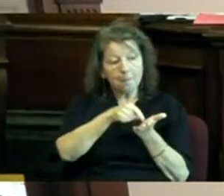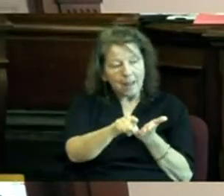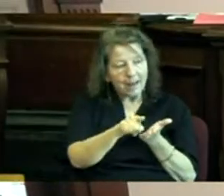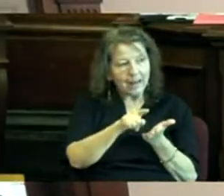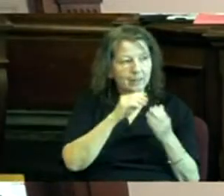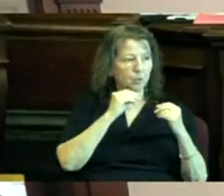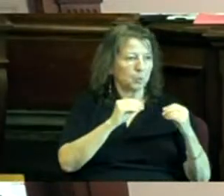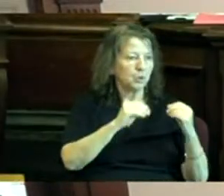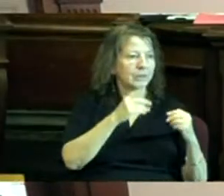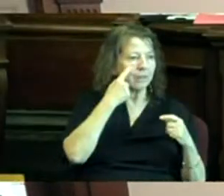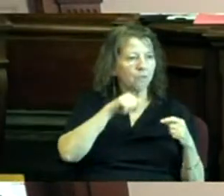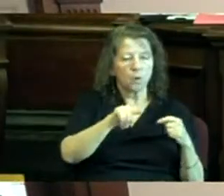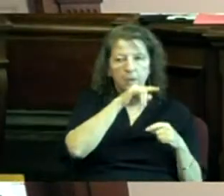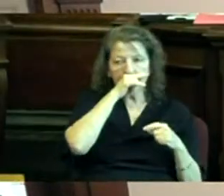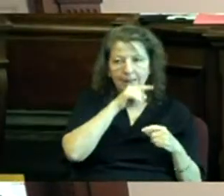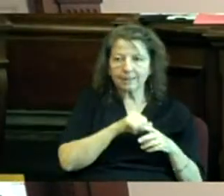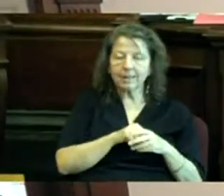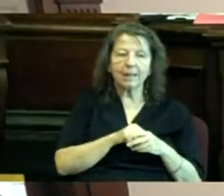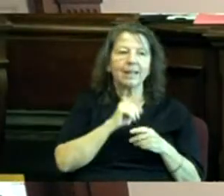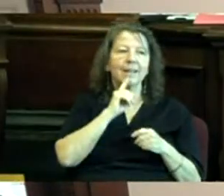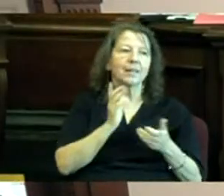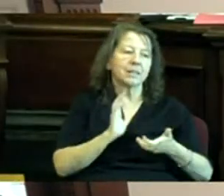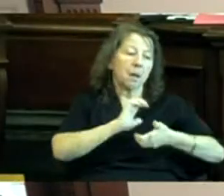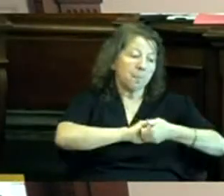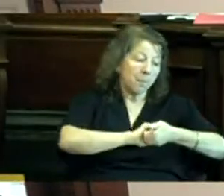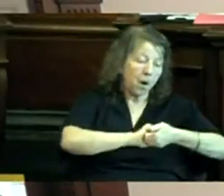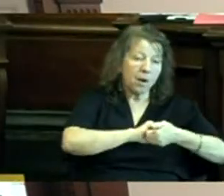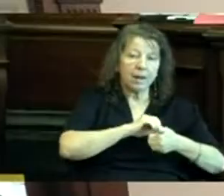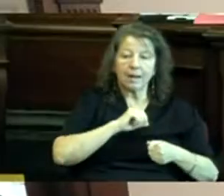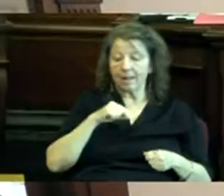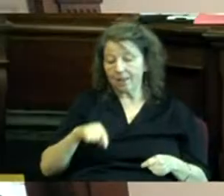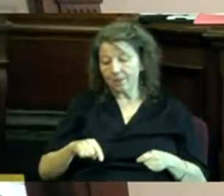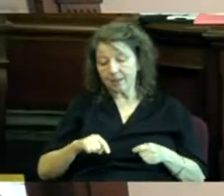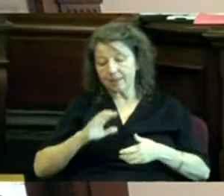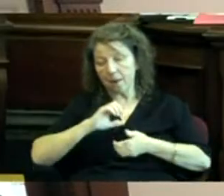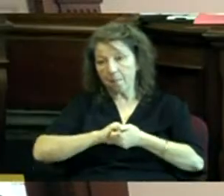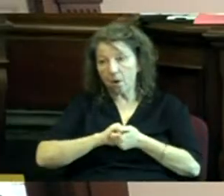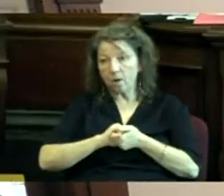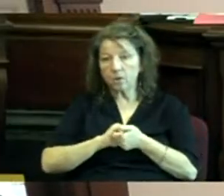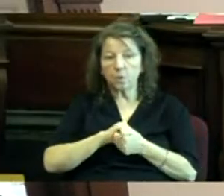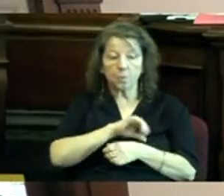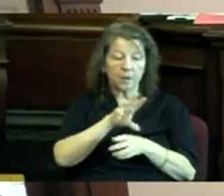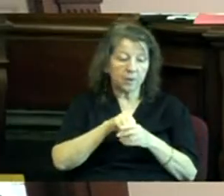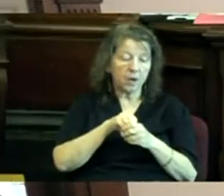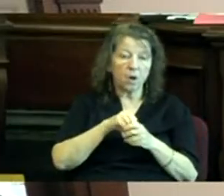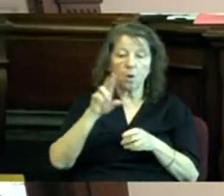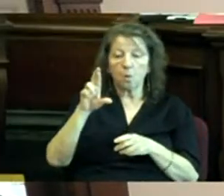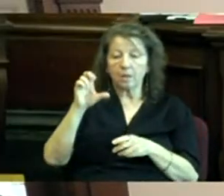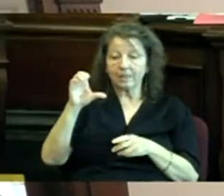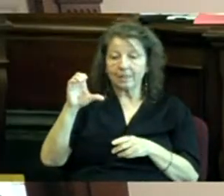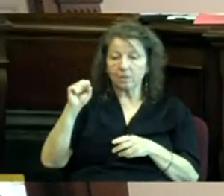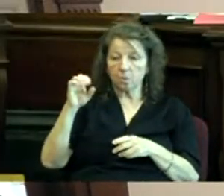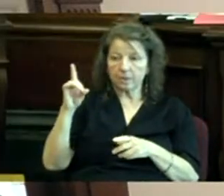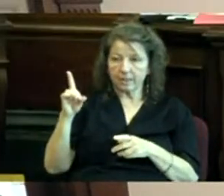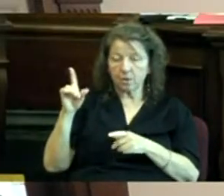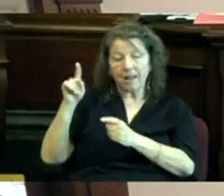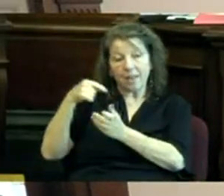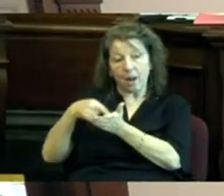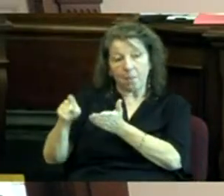going to be paid through Summer of opportunity. This is a partnership. That's not it's not it's not expressed in the